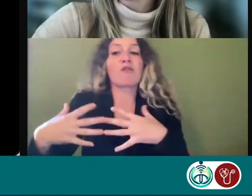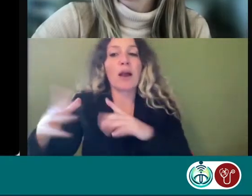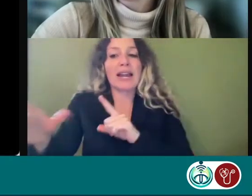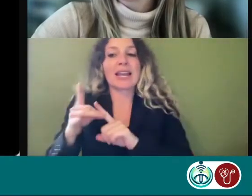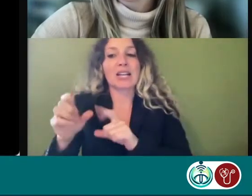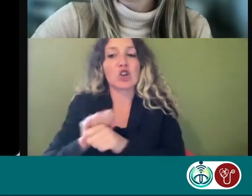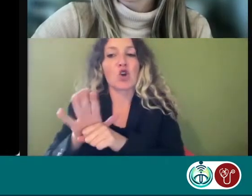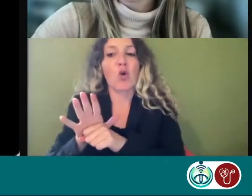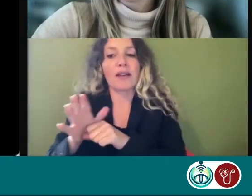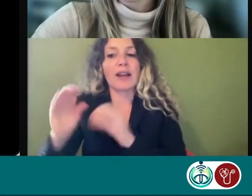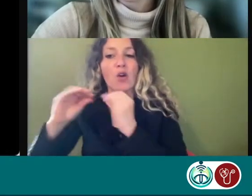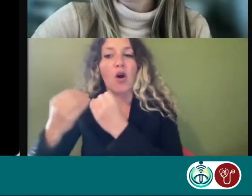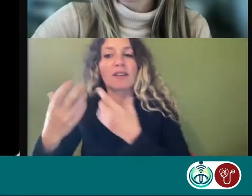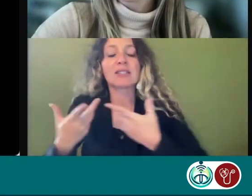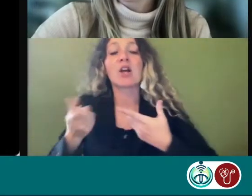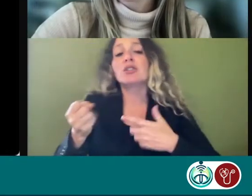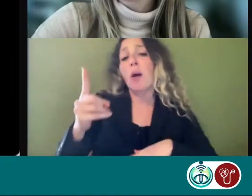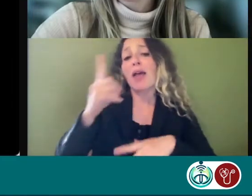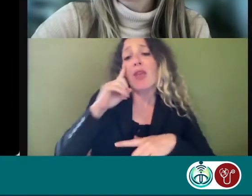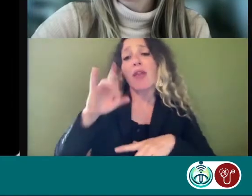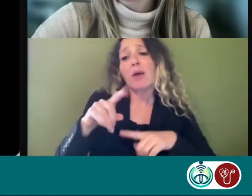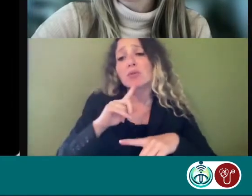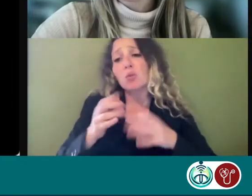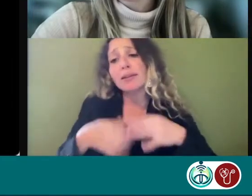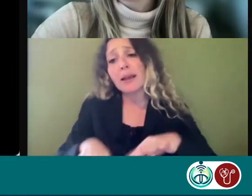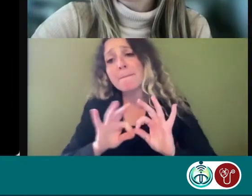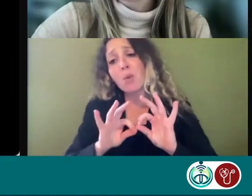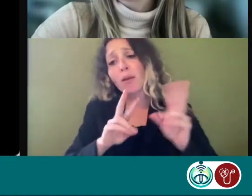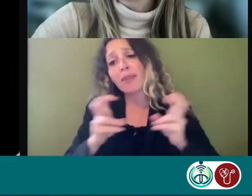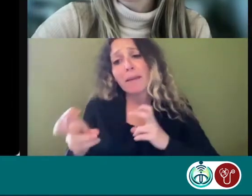think that was a really important theme is that many people valued that during the pandemic,